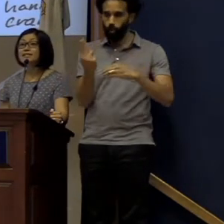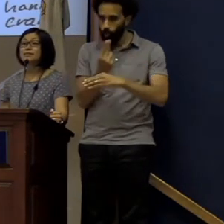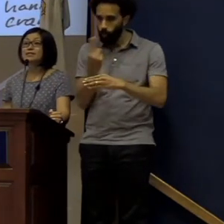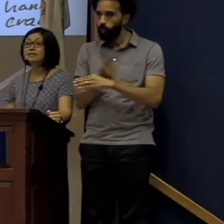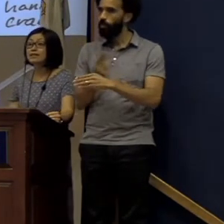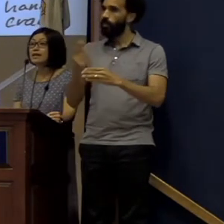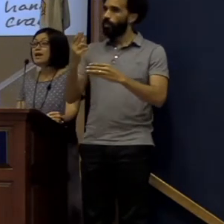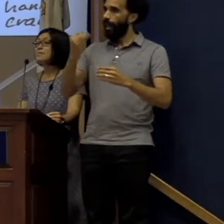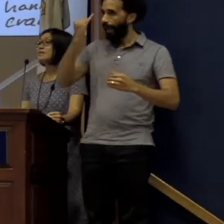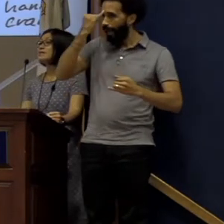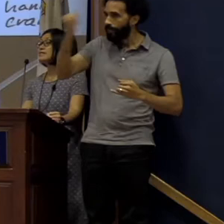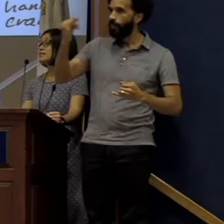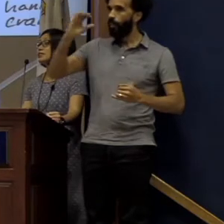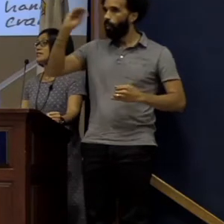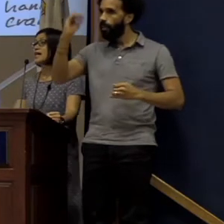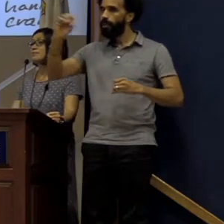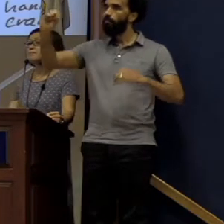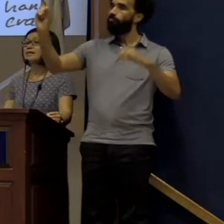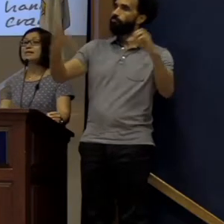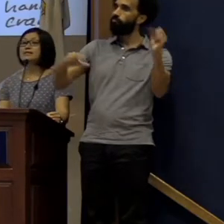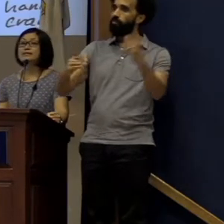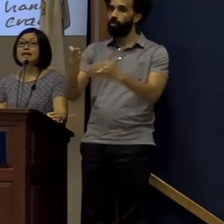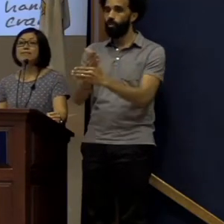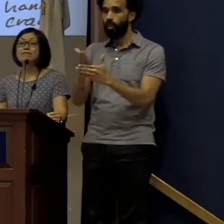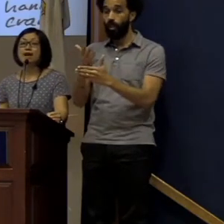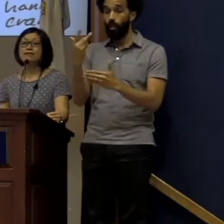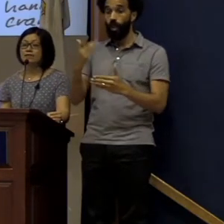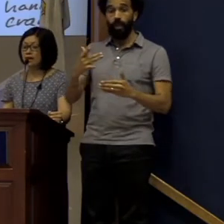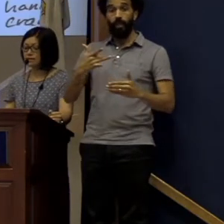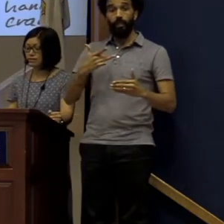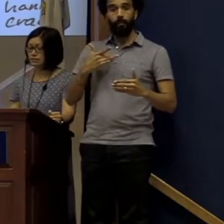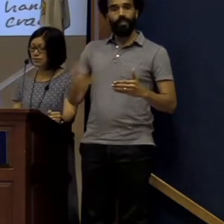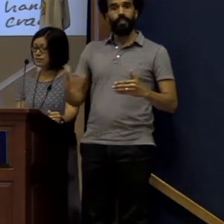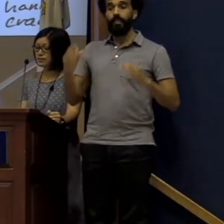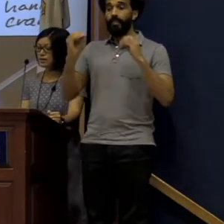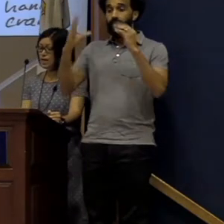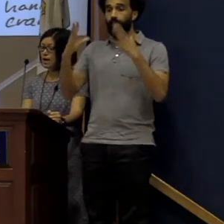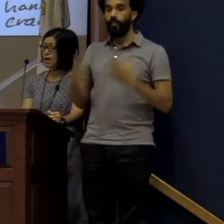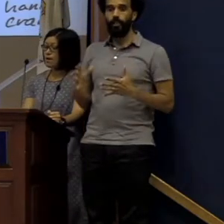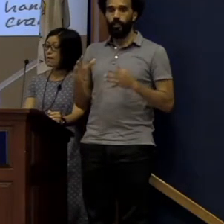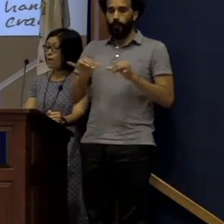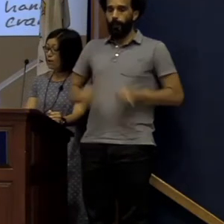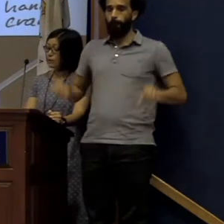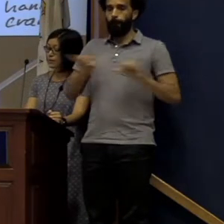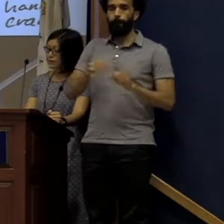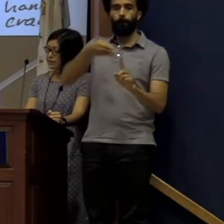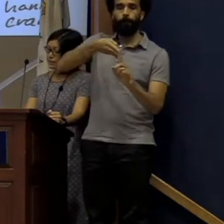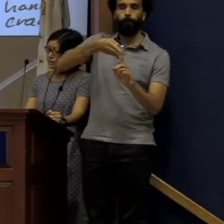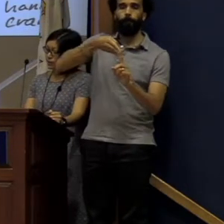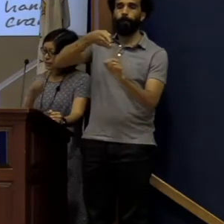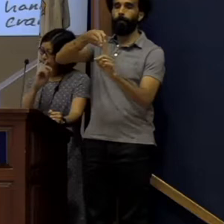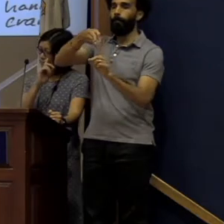Specifically because teachers are picking the same five target students Paul one of the kids who is in this group conjectured